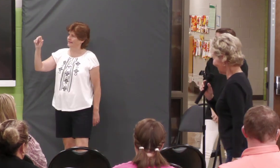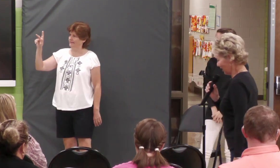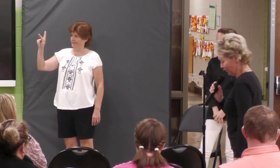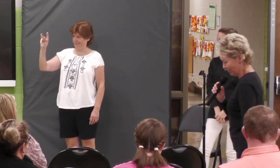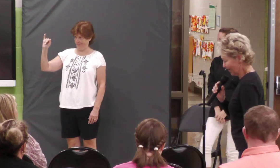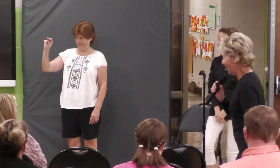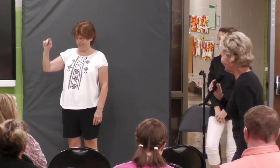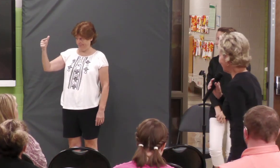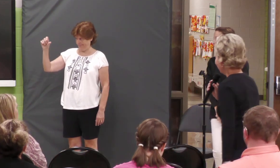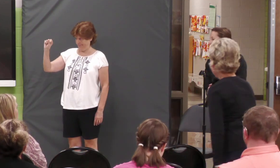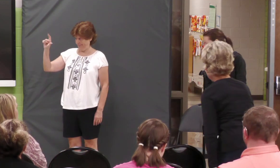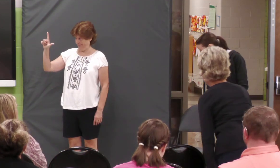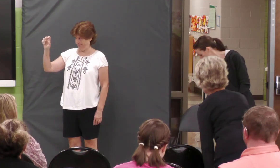hello I am Lisa